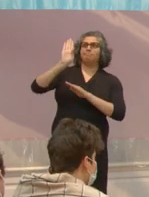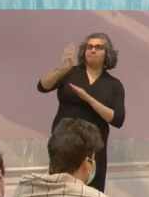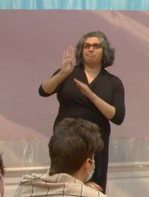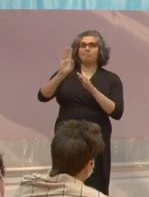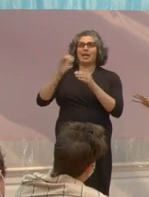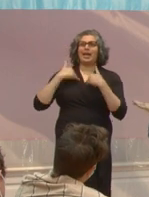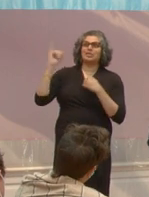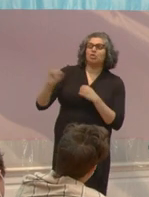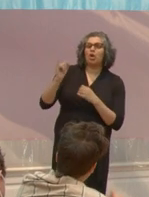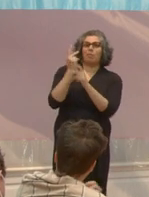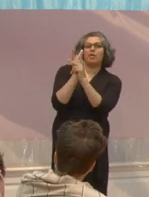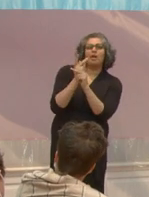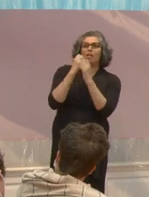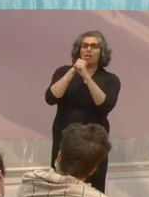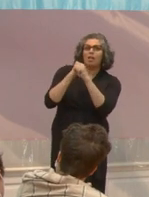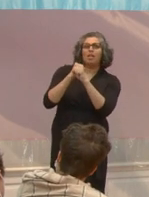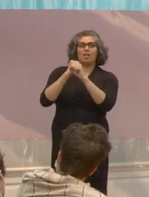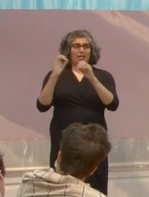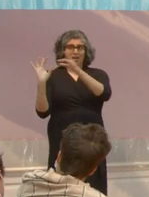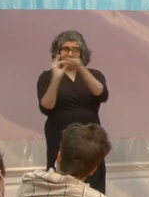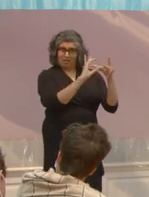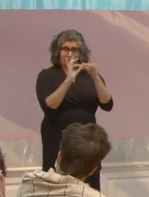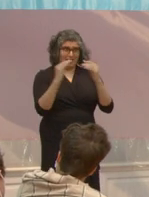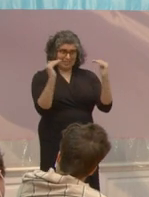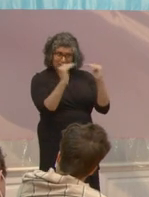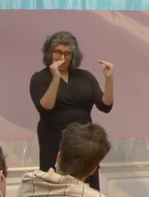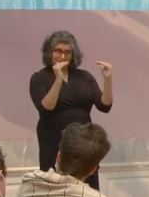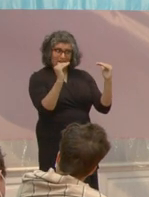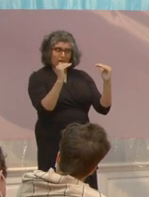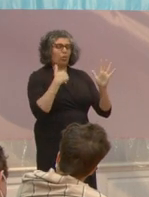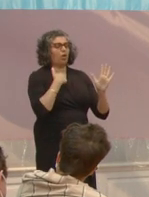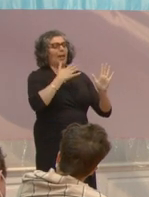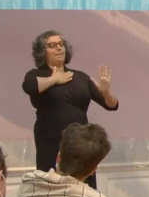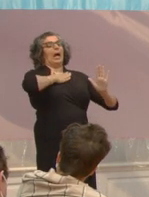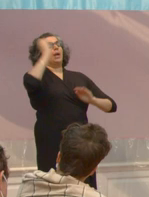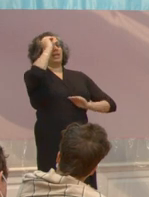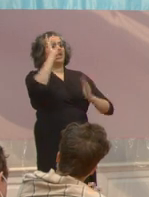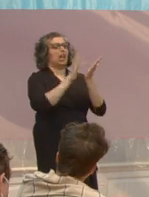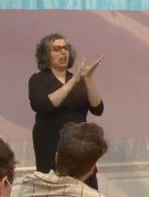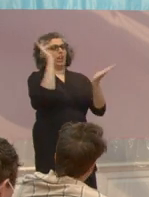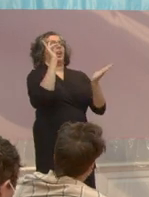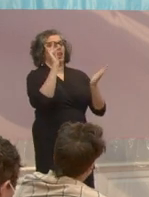that that relationship to art is taken for granted? Well, I'm going to say that. But like, let's just say it's taken for